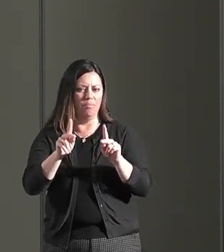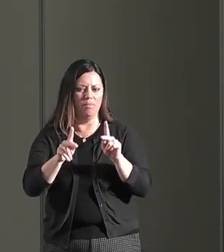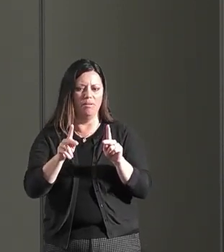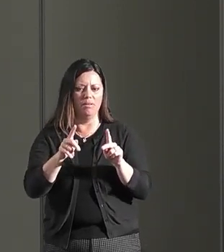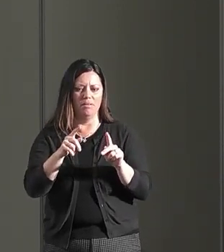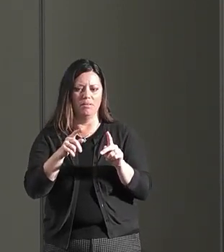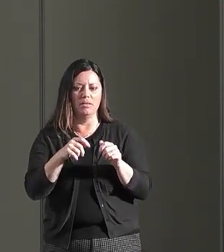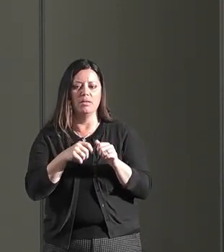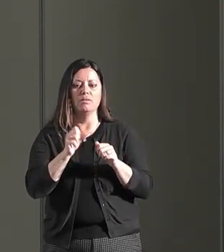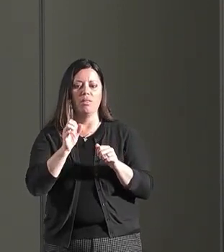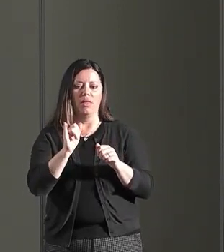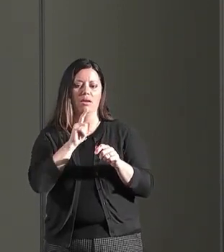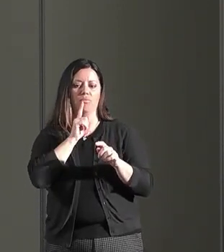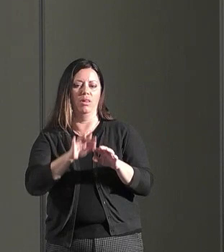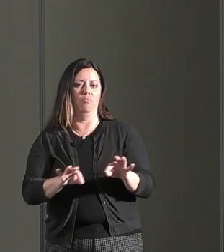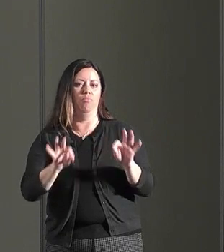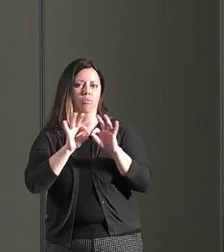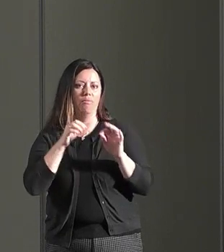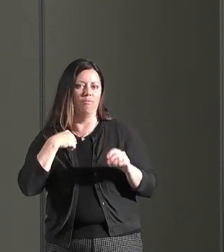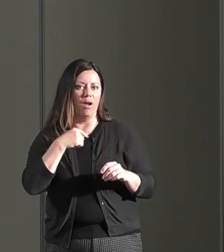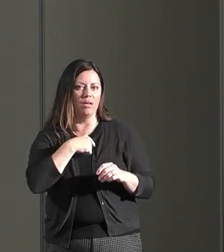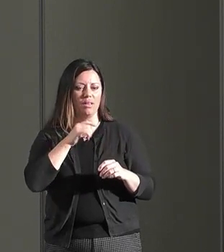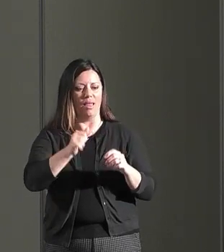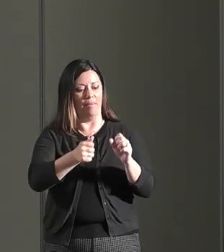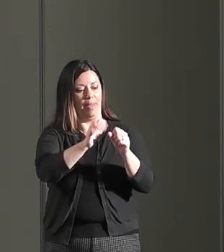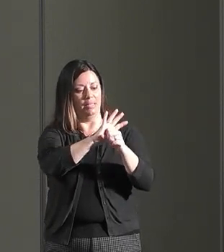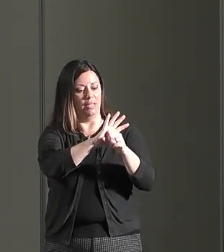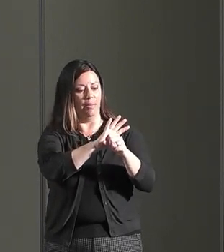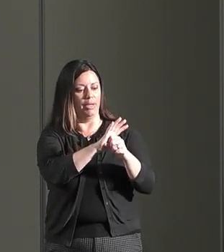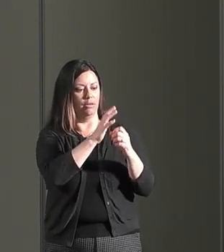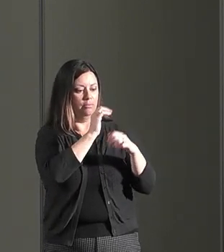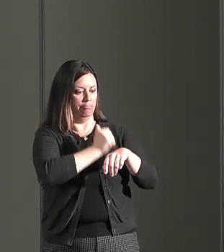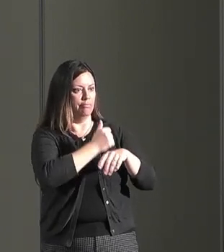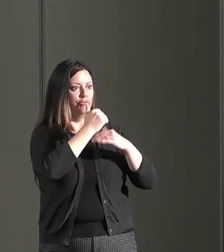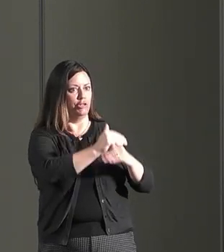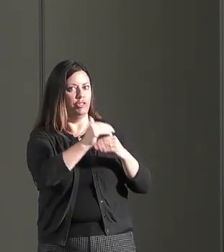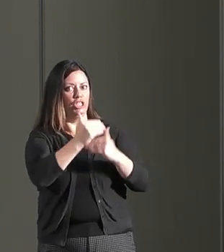of that, the pandemic and the restrictions surrounding it, we were not able to go out